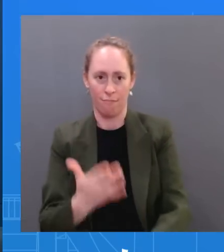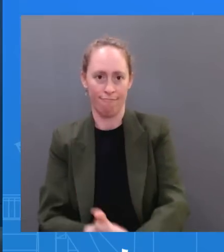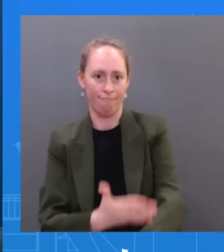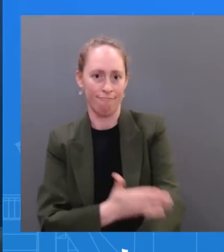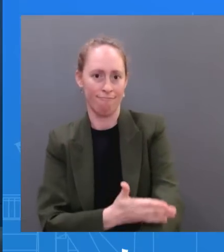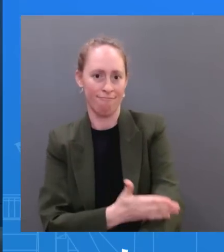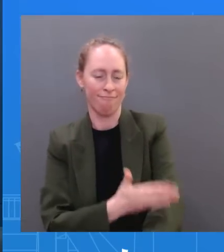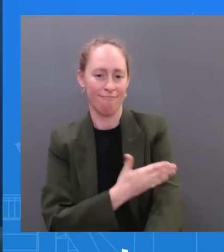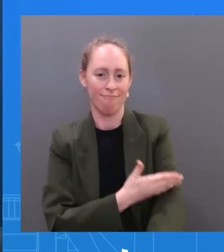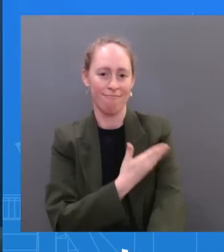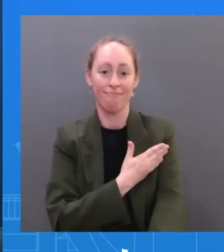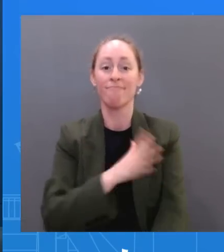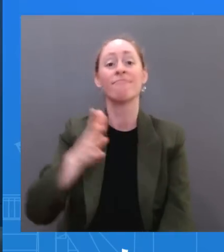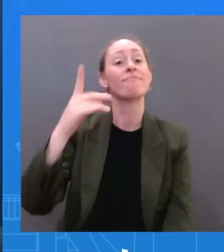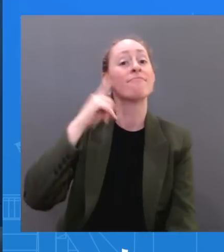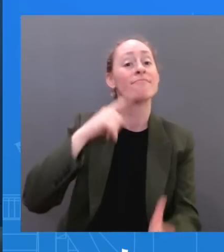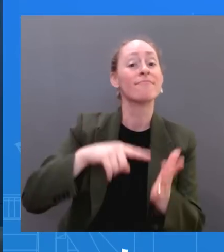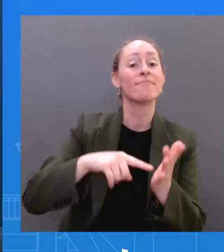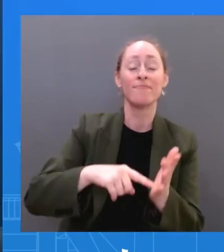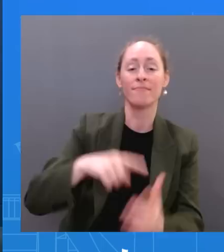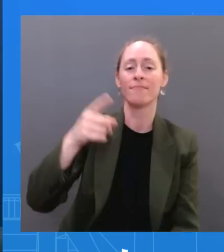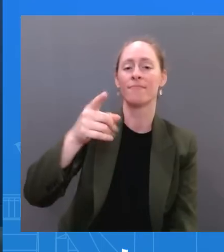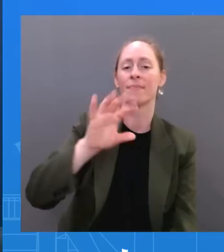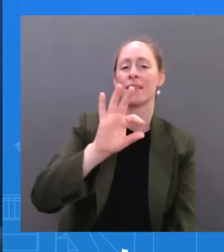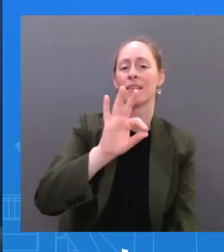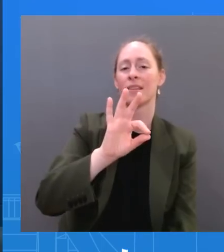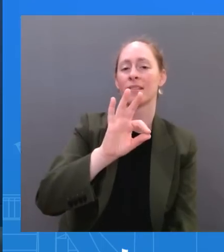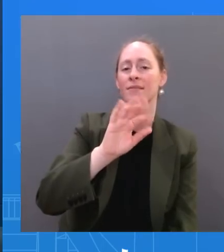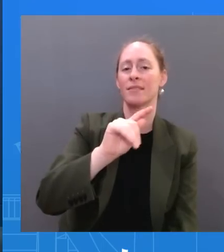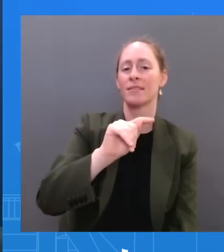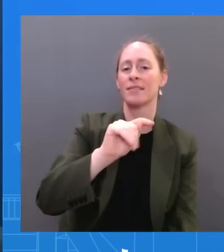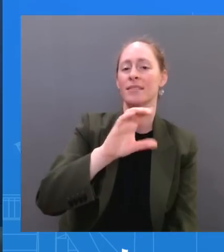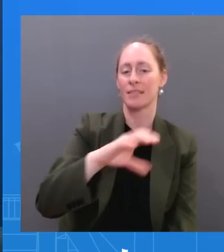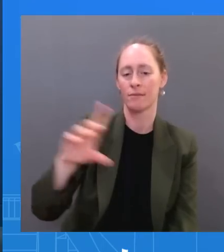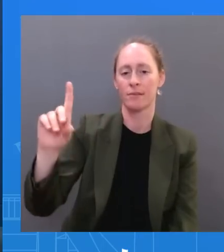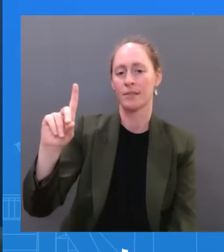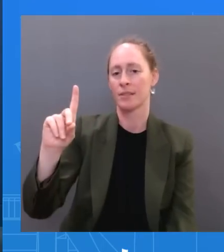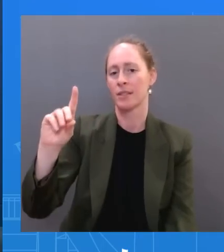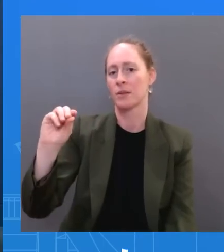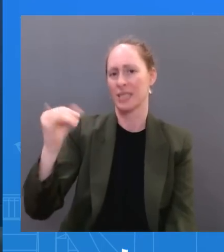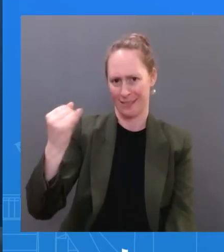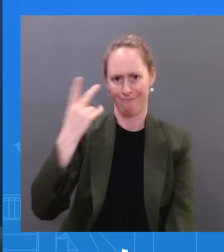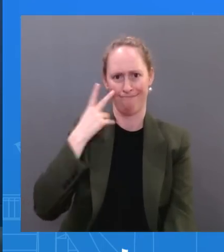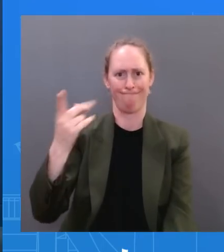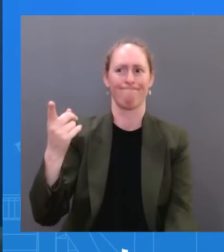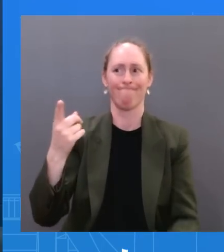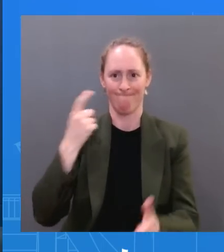have already scored big wins for Americans. They have locked [blocked] megamergers